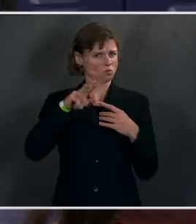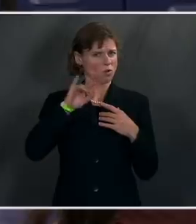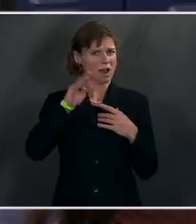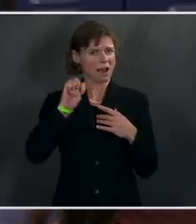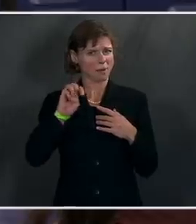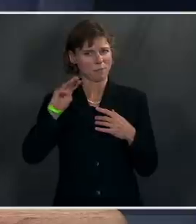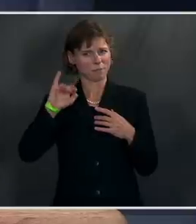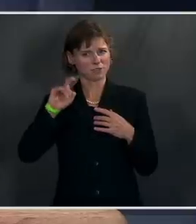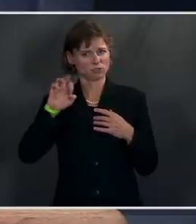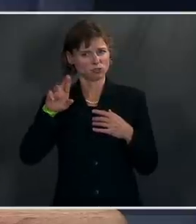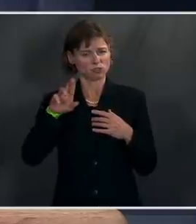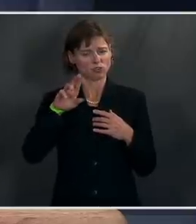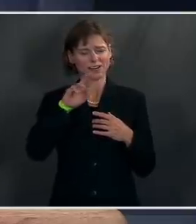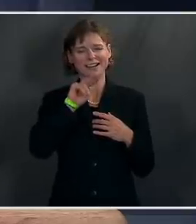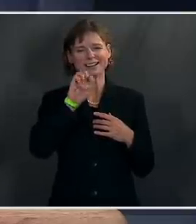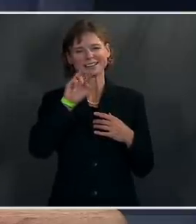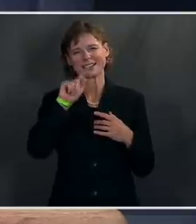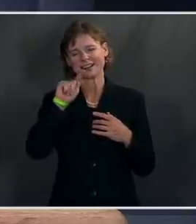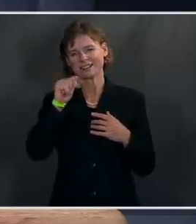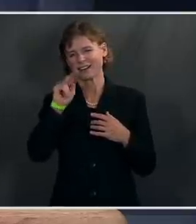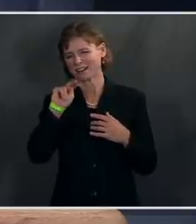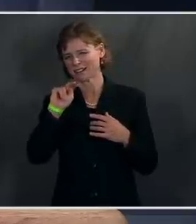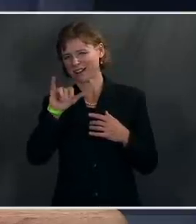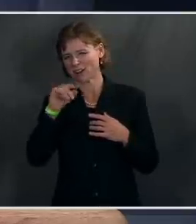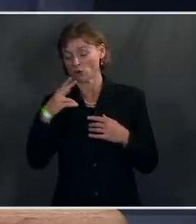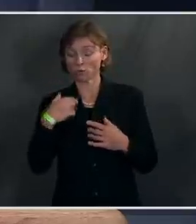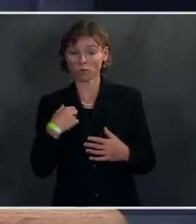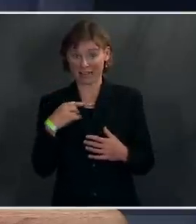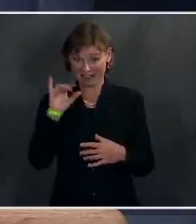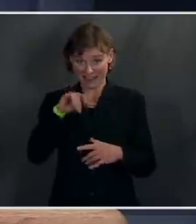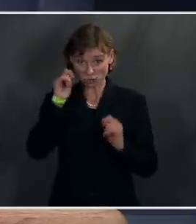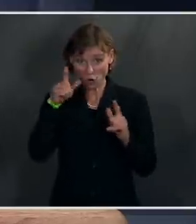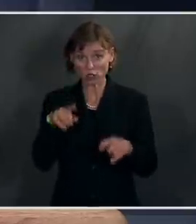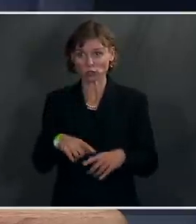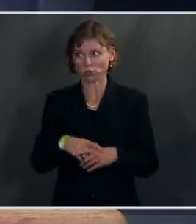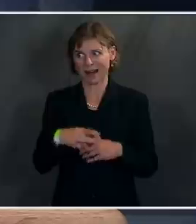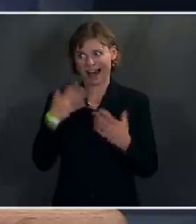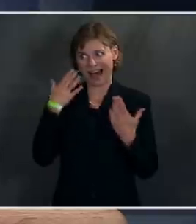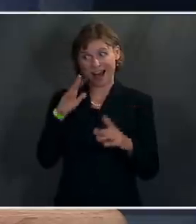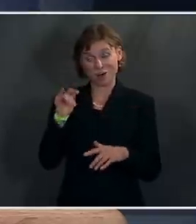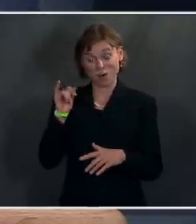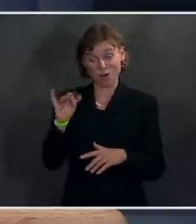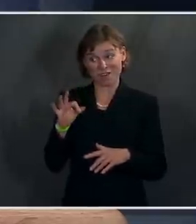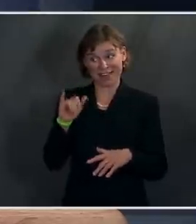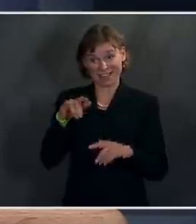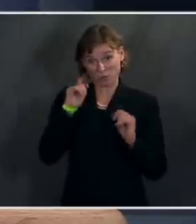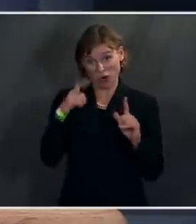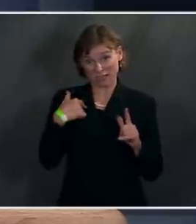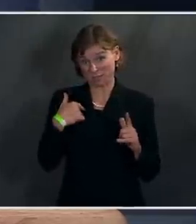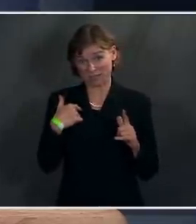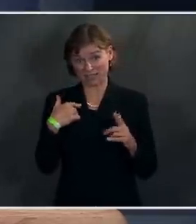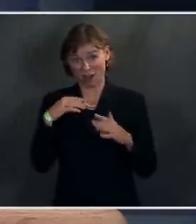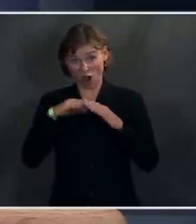Ms. Psaki: I don't know that it's surprising less than two weeks into an administration, he hasn't called every foreign leader yet. He certainly would love to spend more time